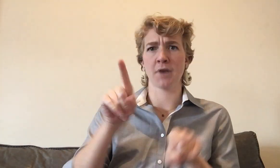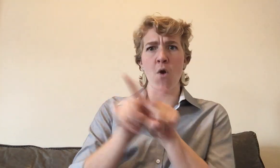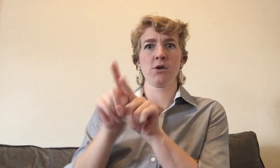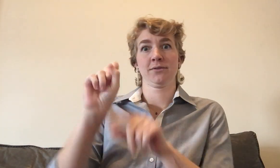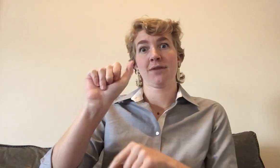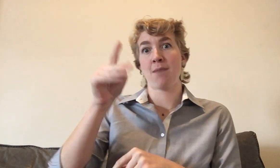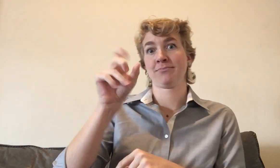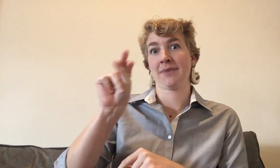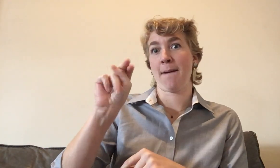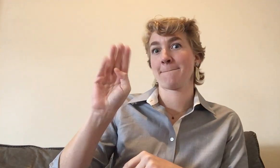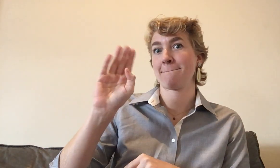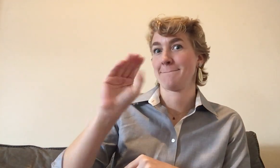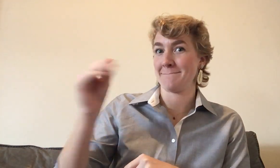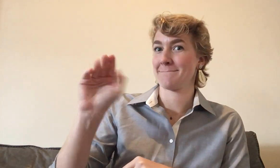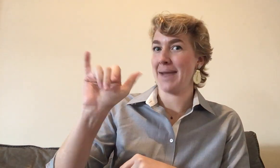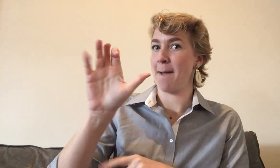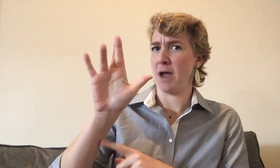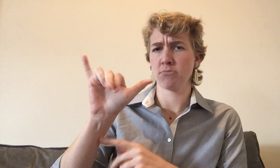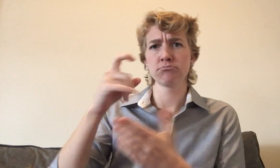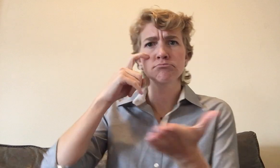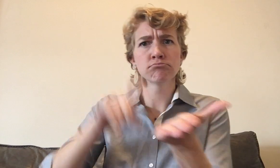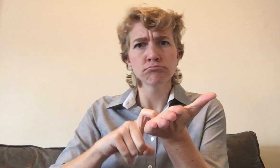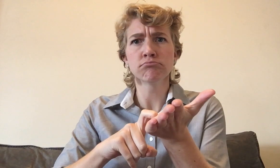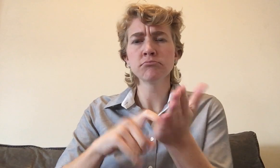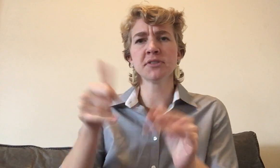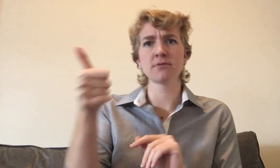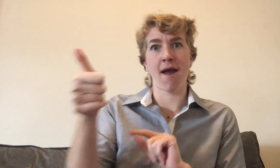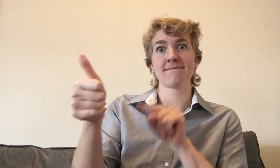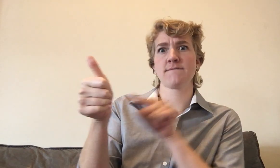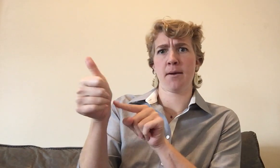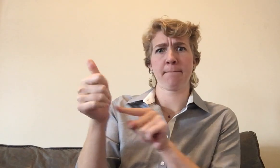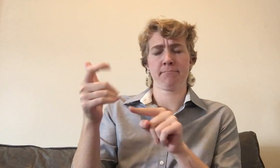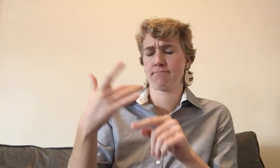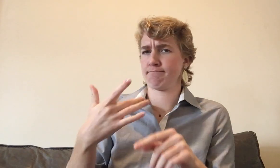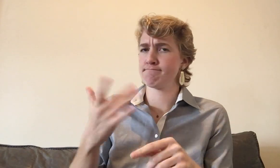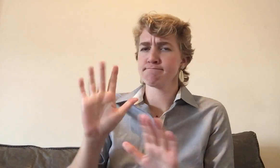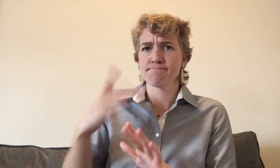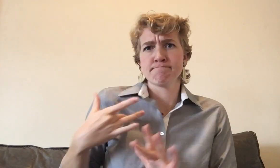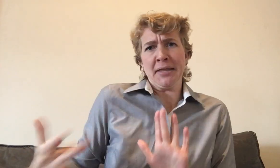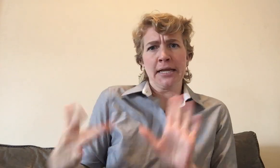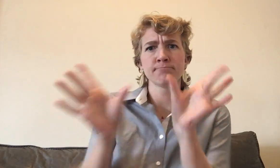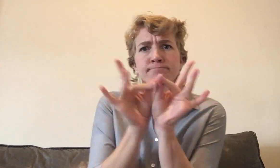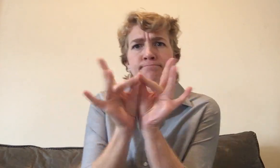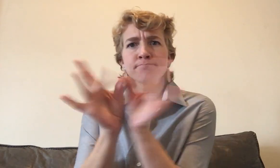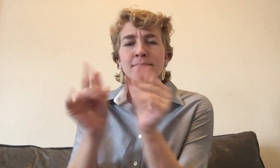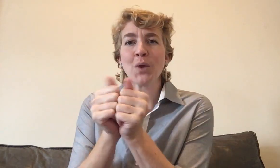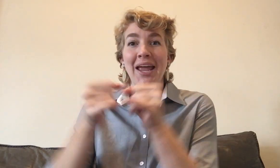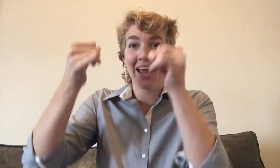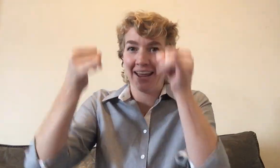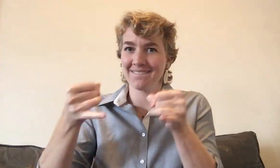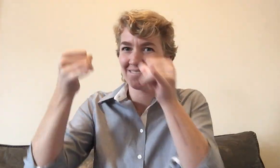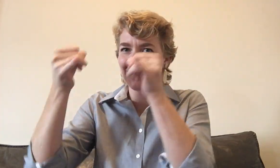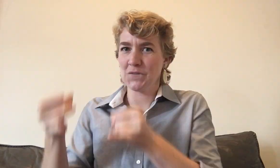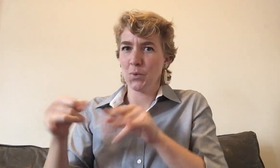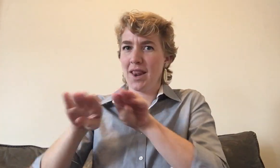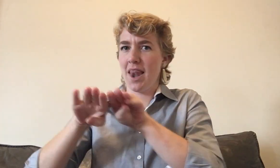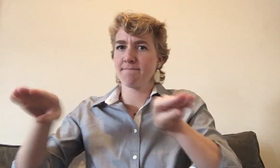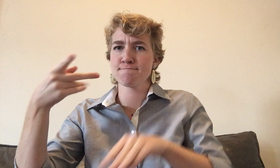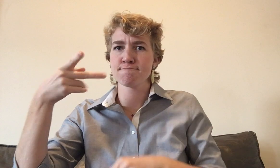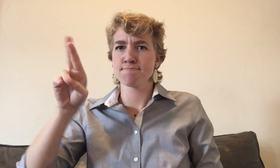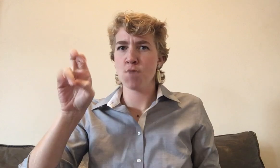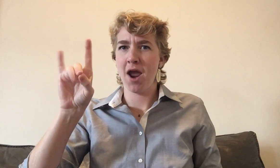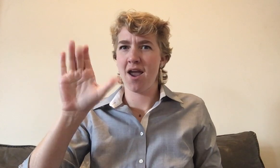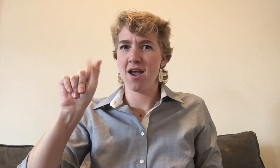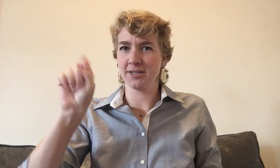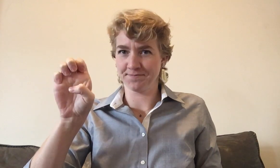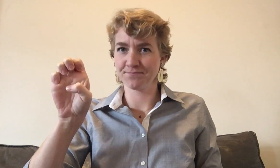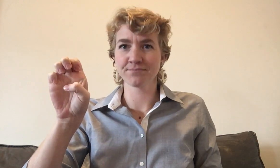Also, Sampson & Mayberry noticed that SELF had a propensity to pair with individual-level predicates.